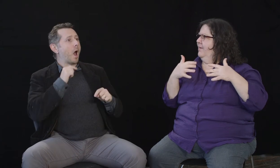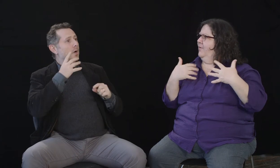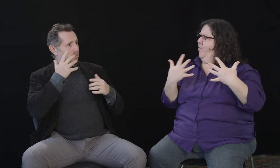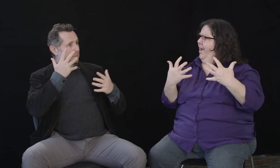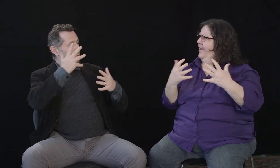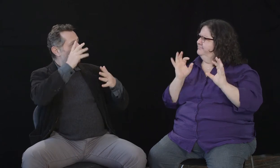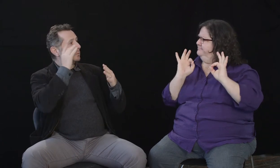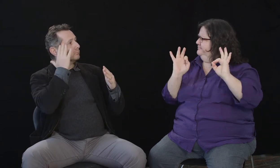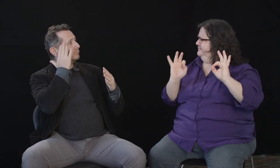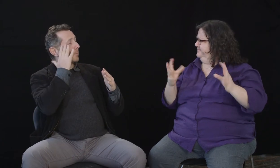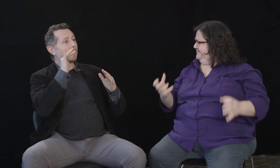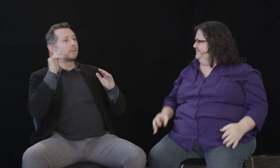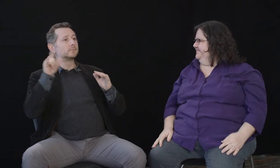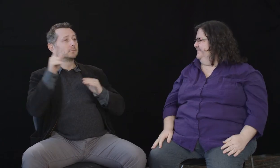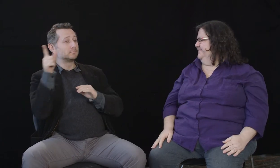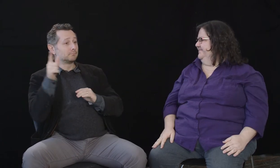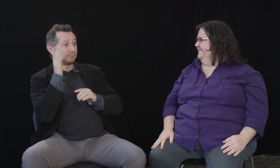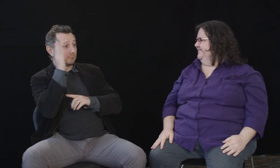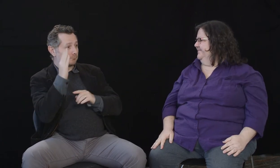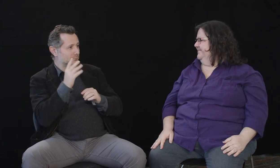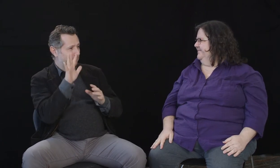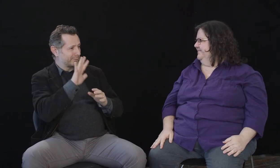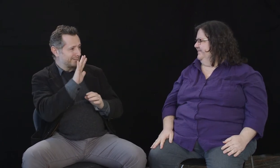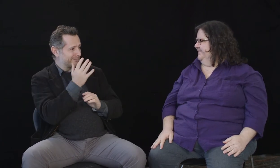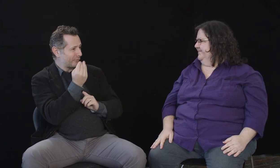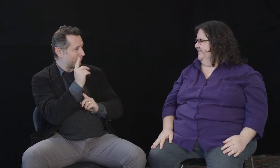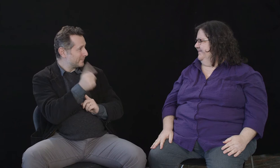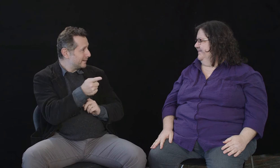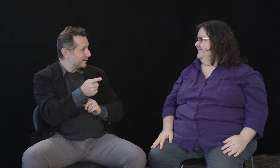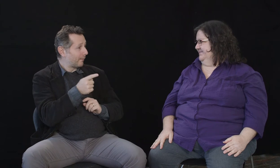I want it to be perfect! I know. The talk is 14 minutes.